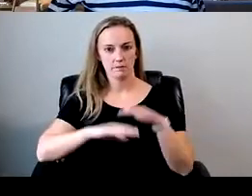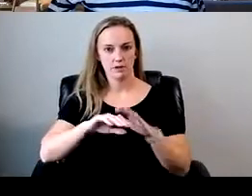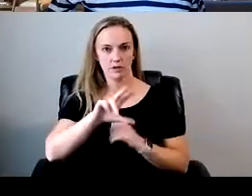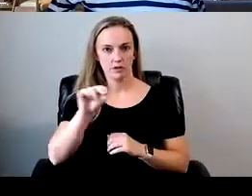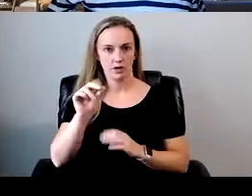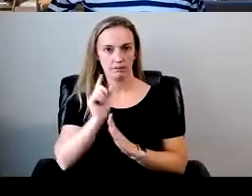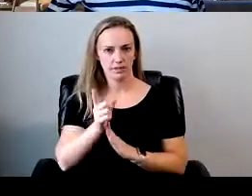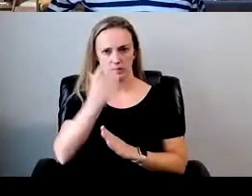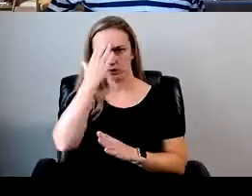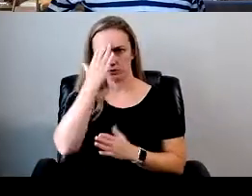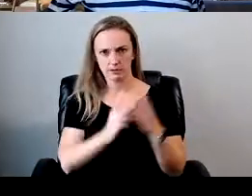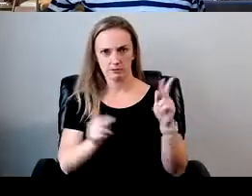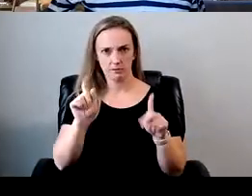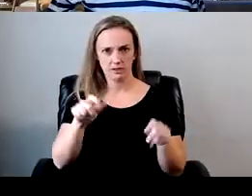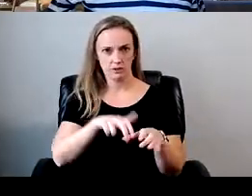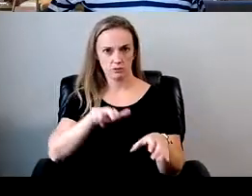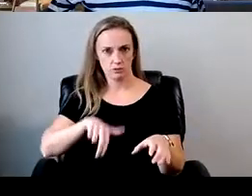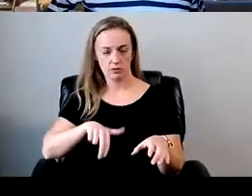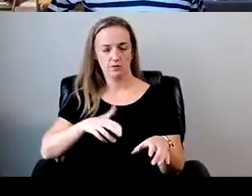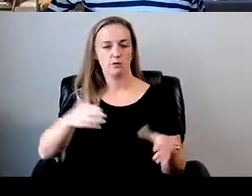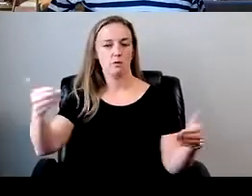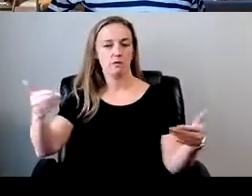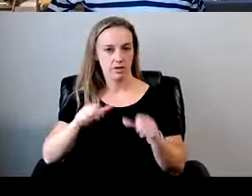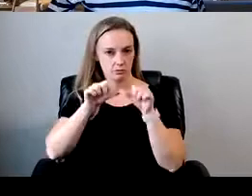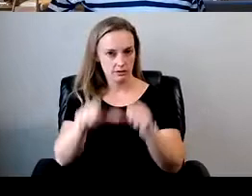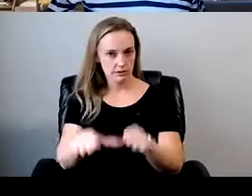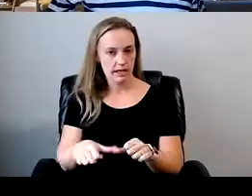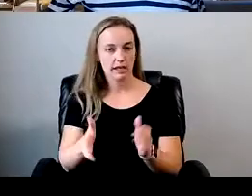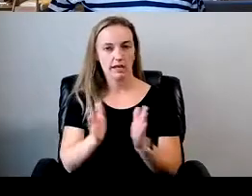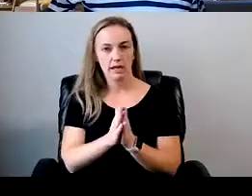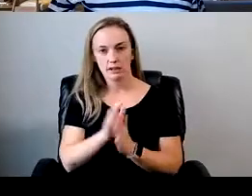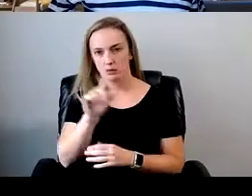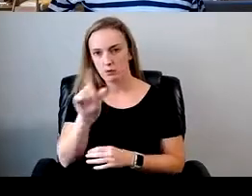unless some people need to go, but we invite you to stay on, ask questions, have conversations.